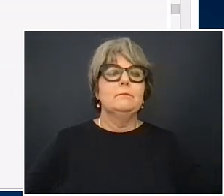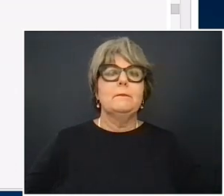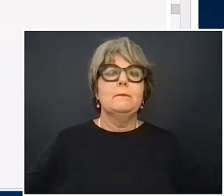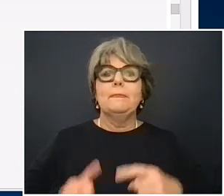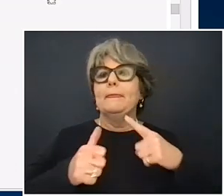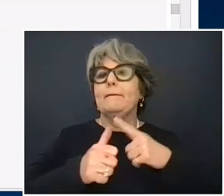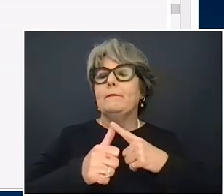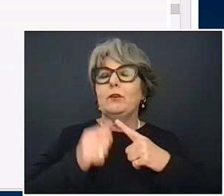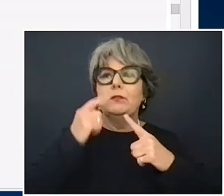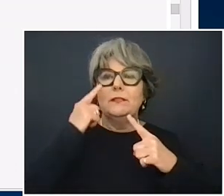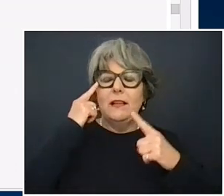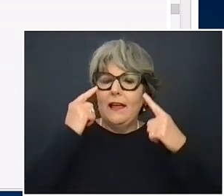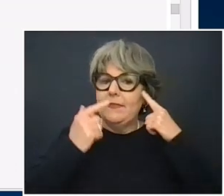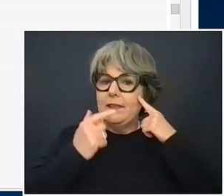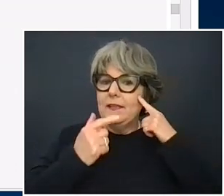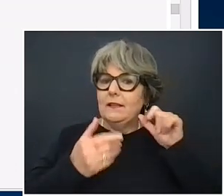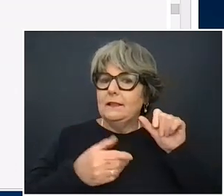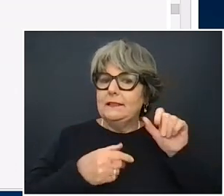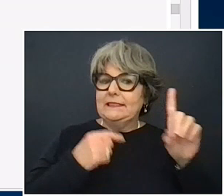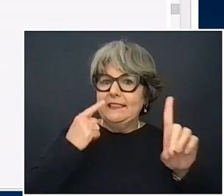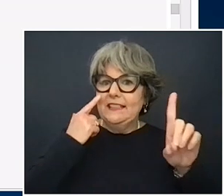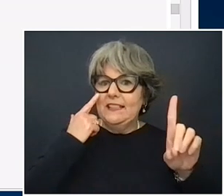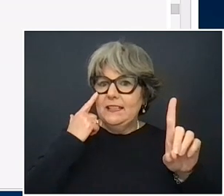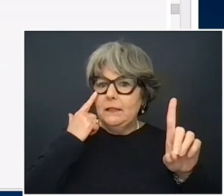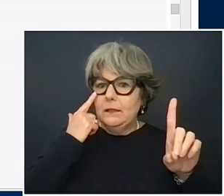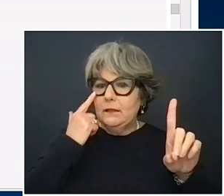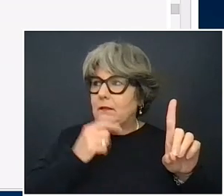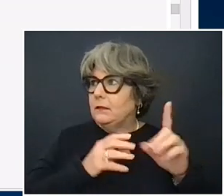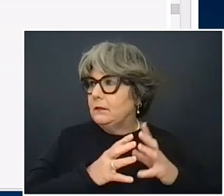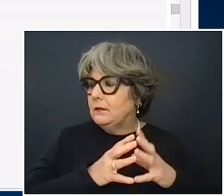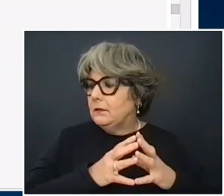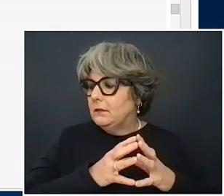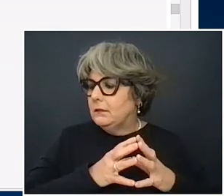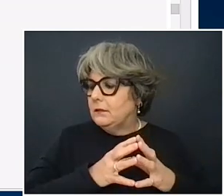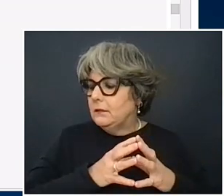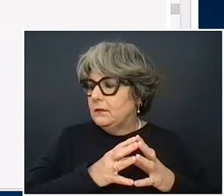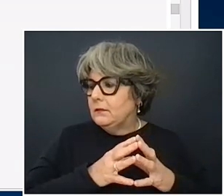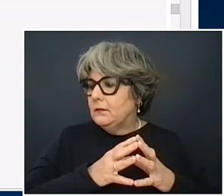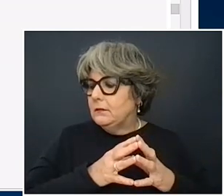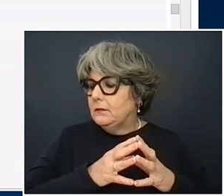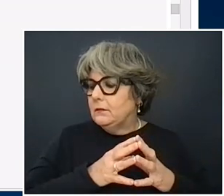And I actually think the major change or compared to- I think the major change here